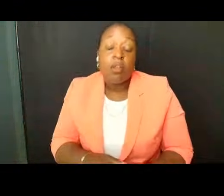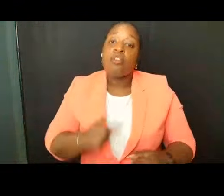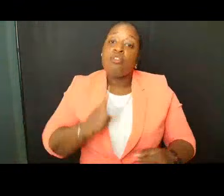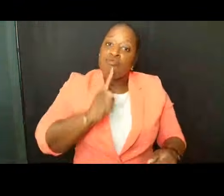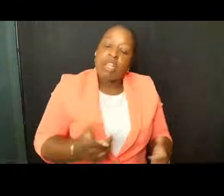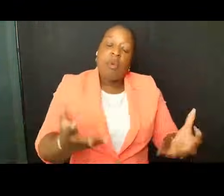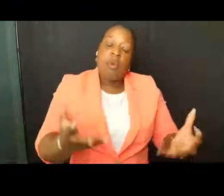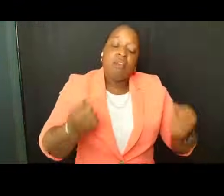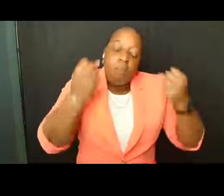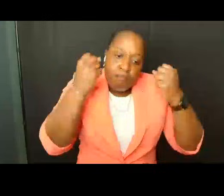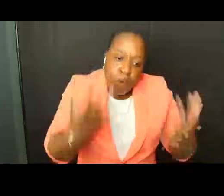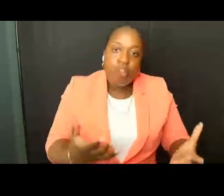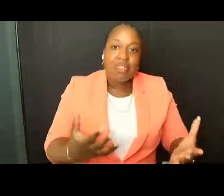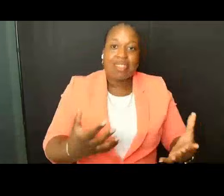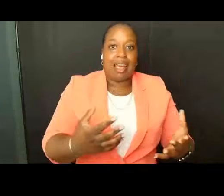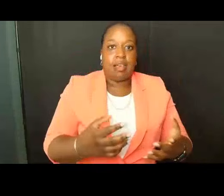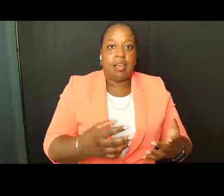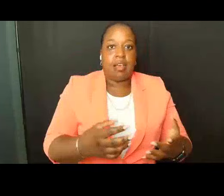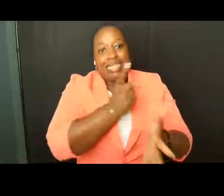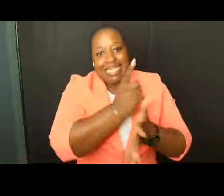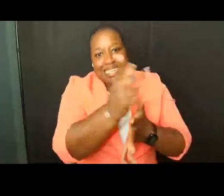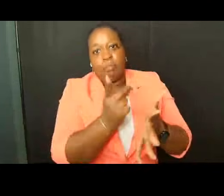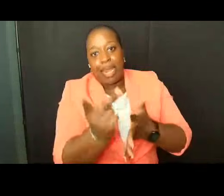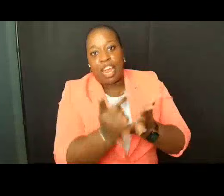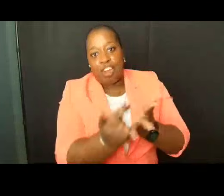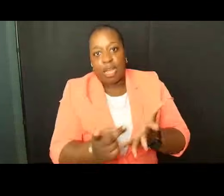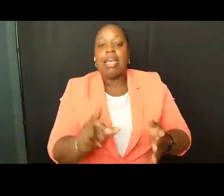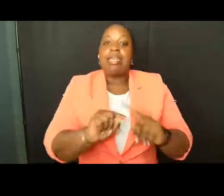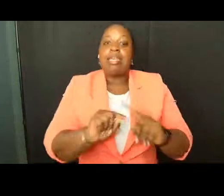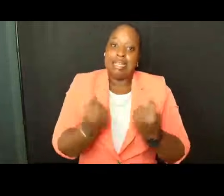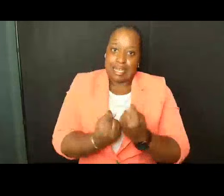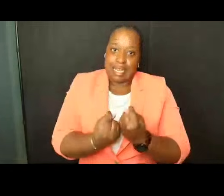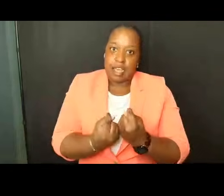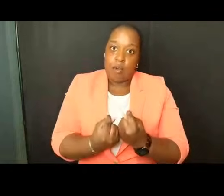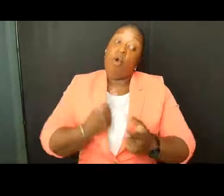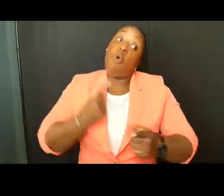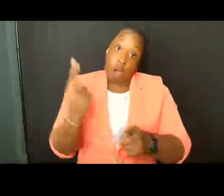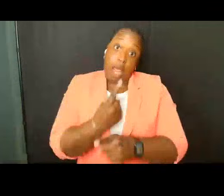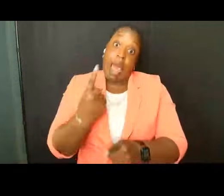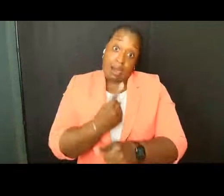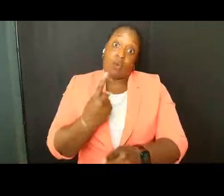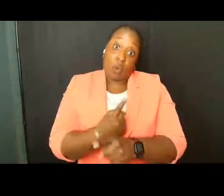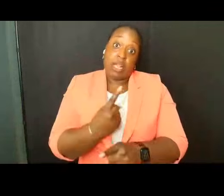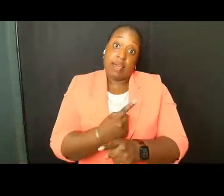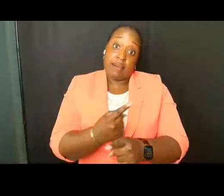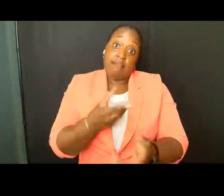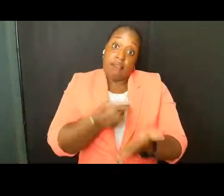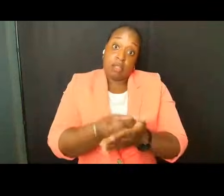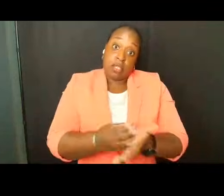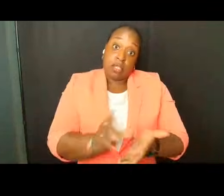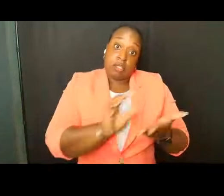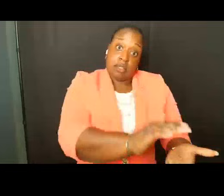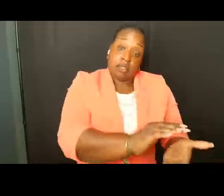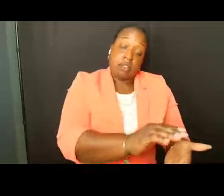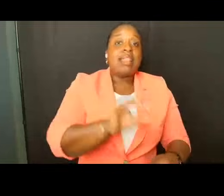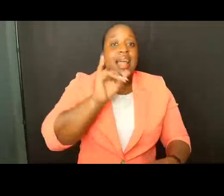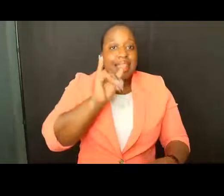team in place who are adequately funded and which is part of what the implementation project is,